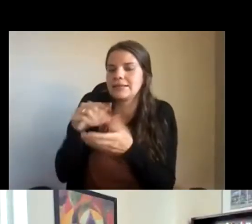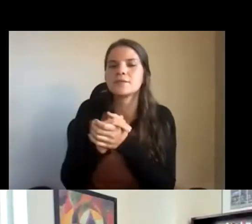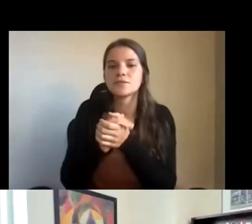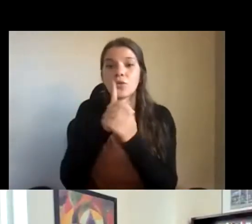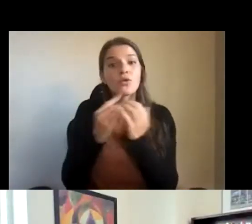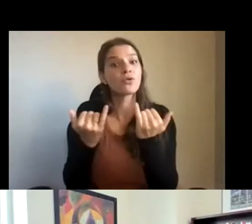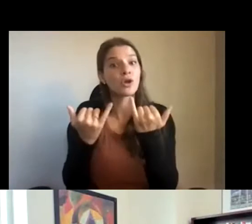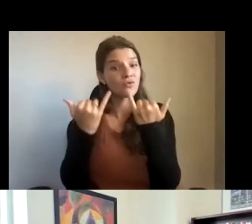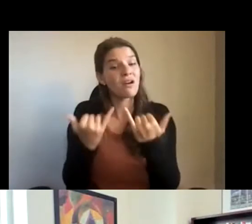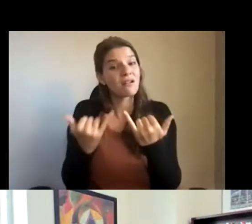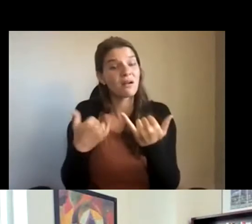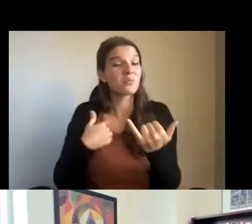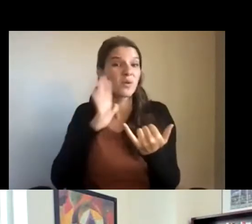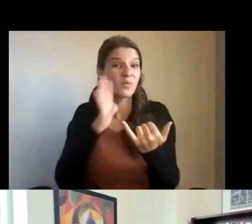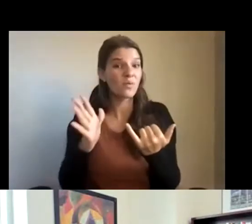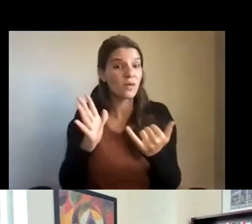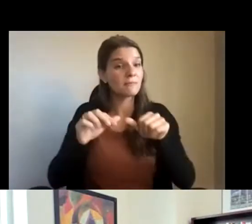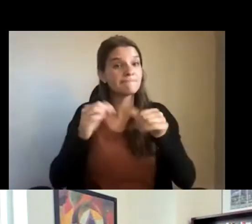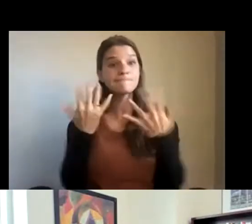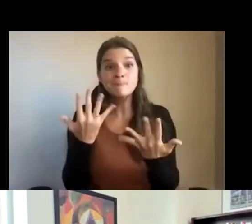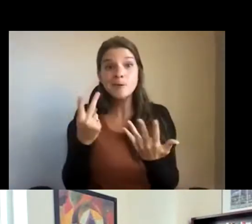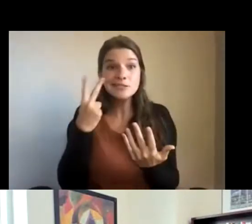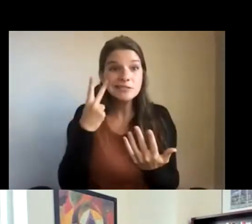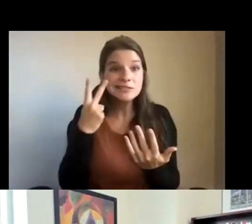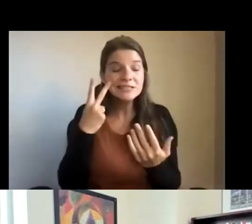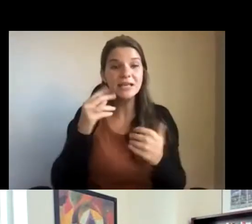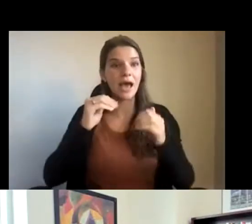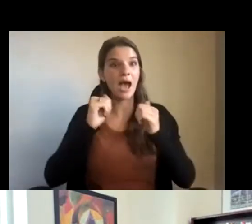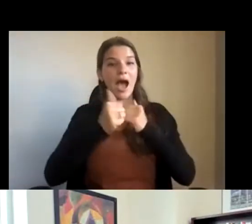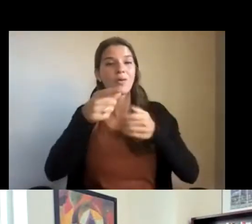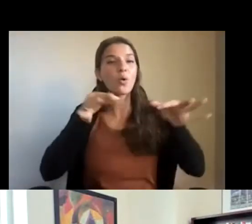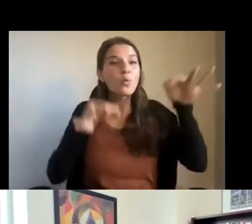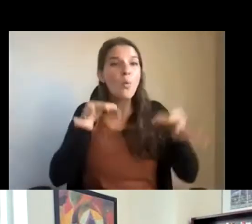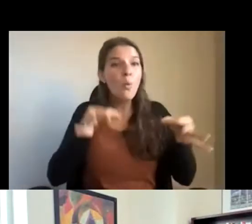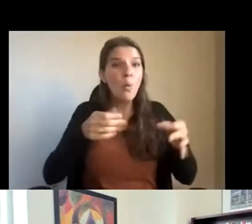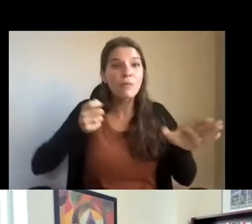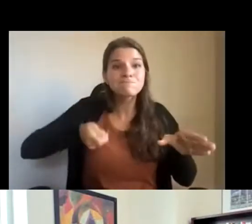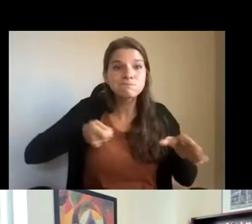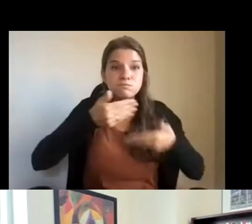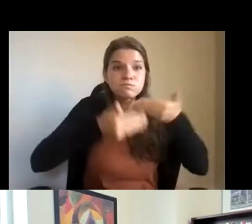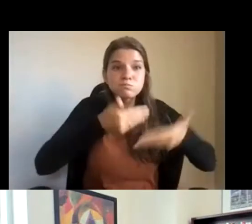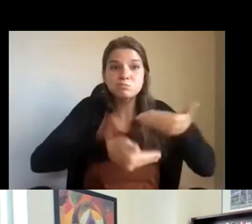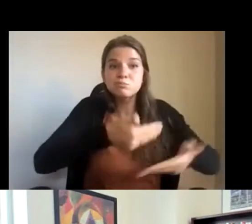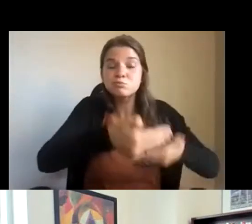we will have to wait to see how this plays out in the court. We will be able to